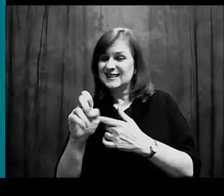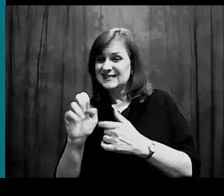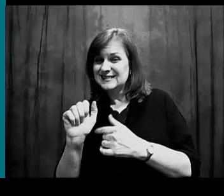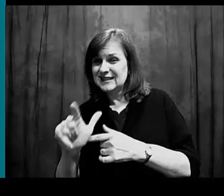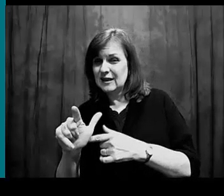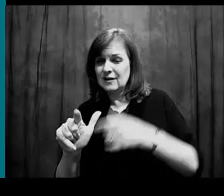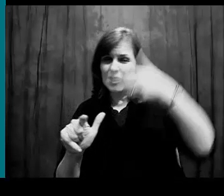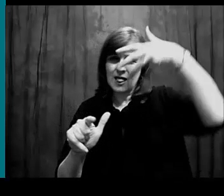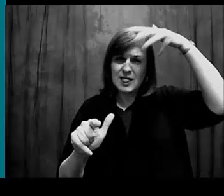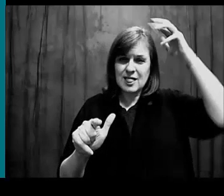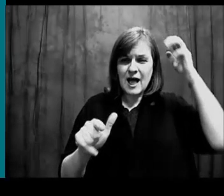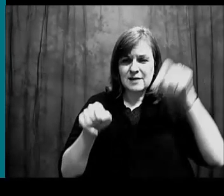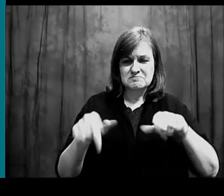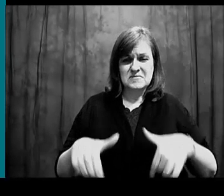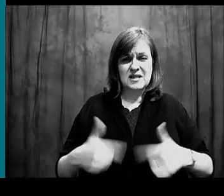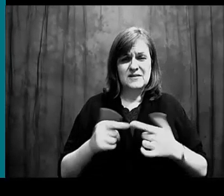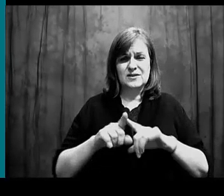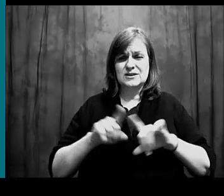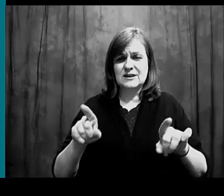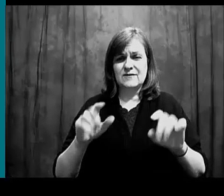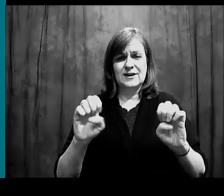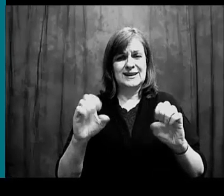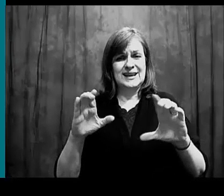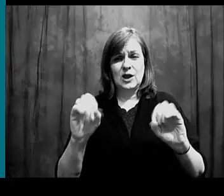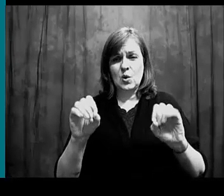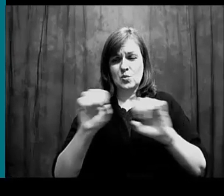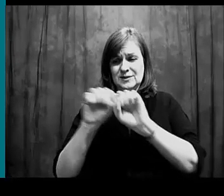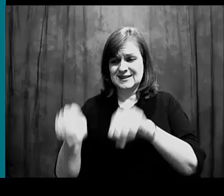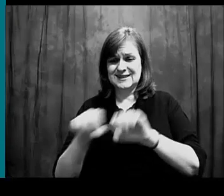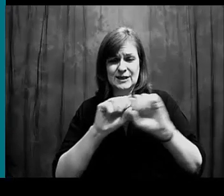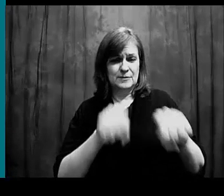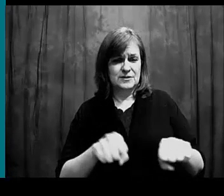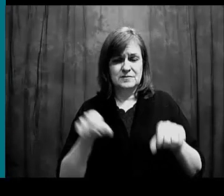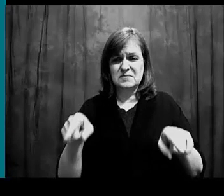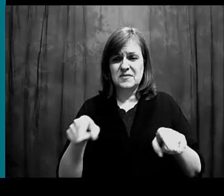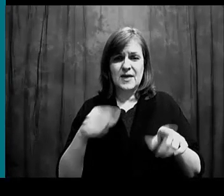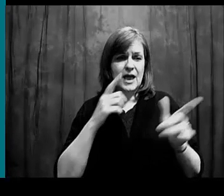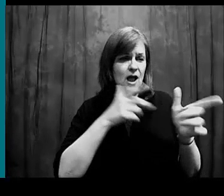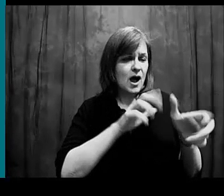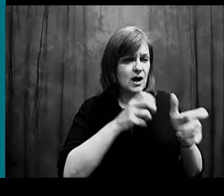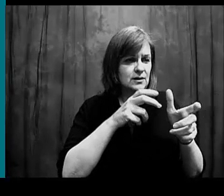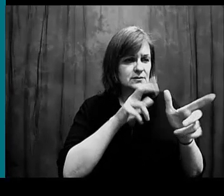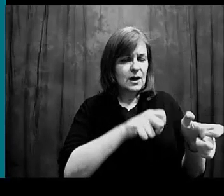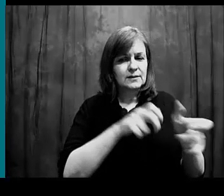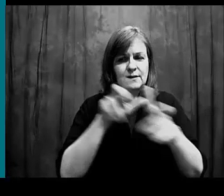two different ecosystems two very different hunting mechanisms